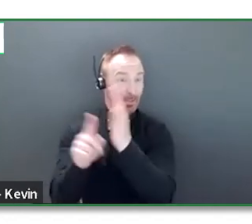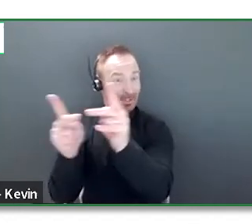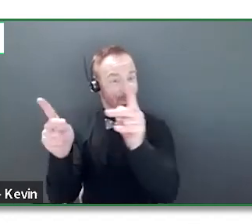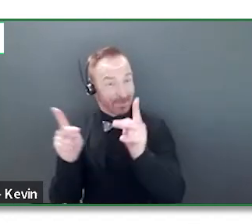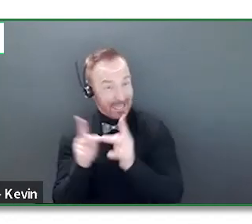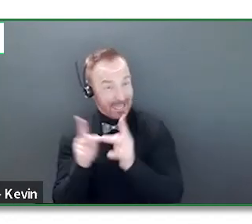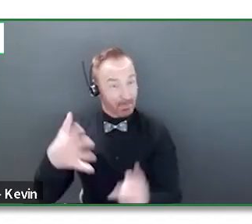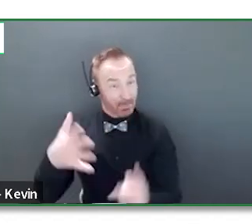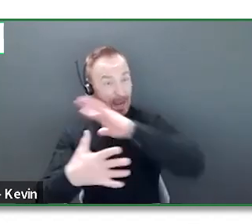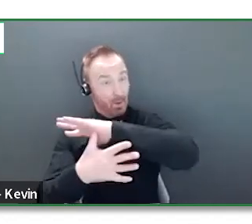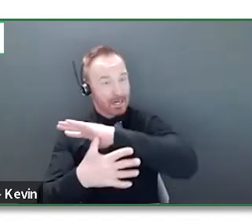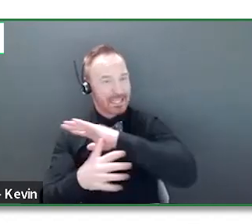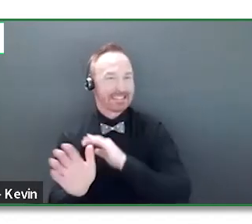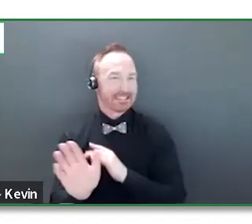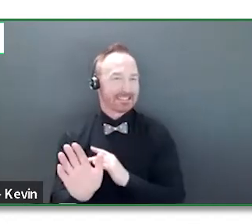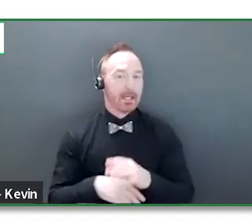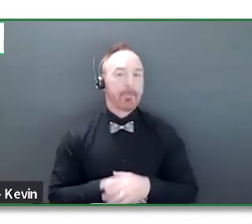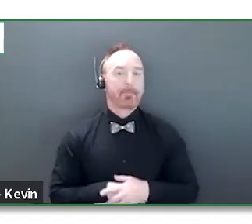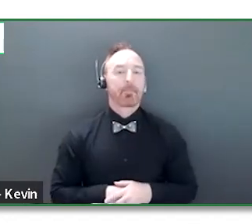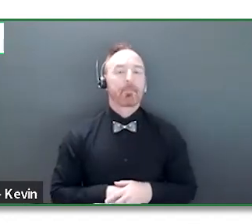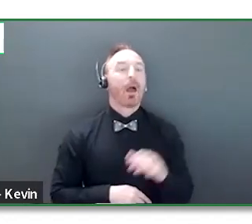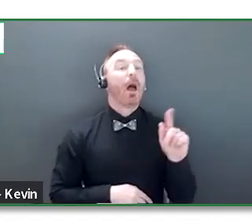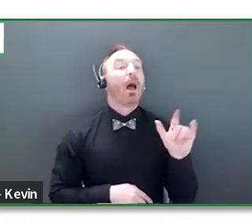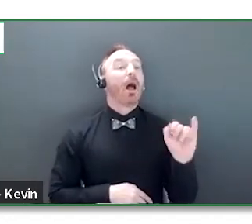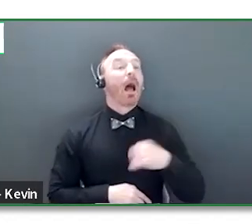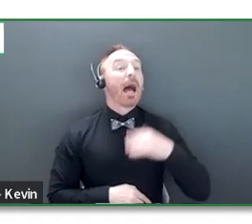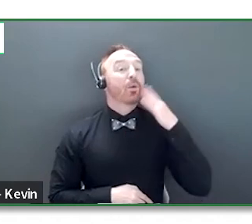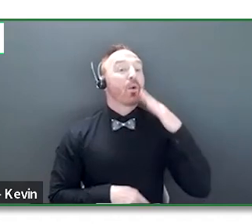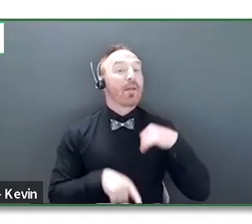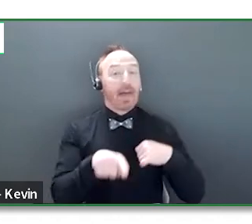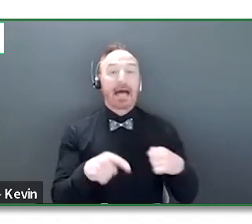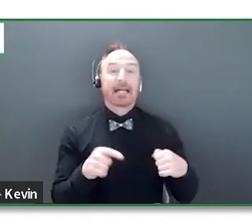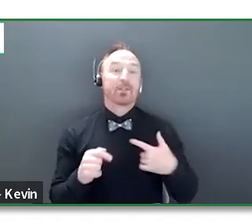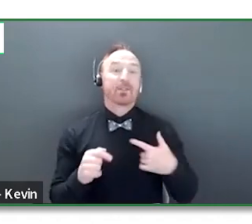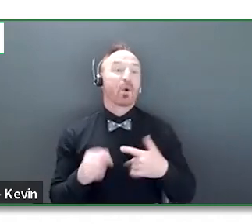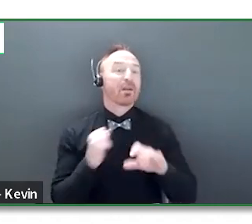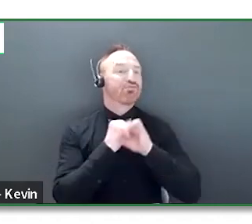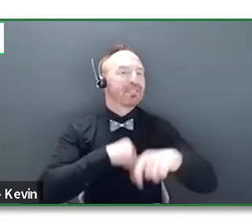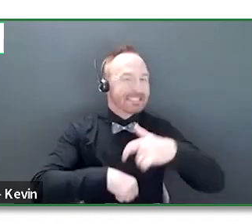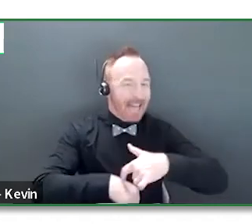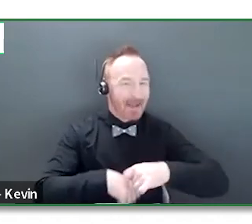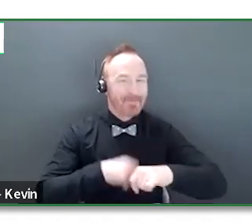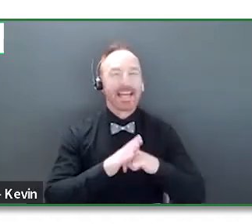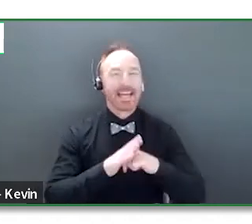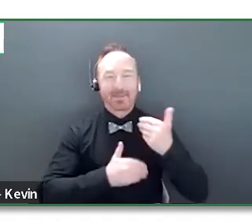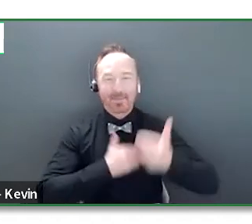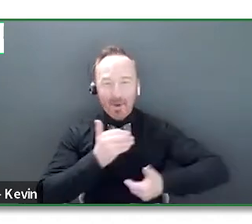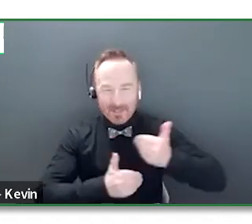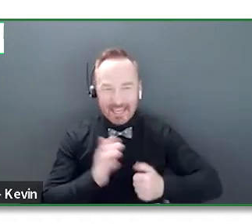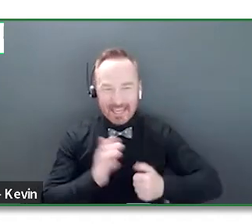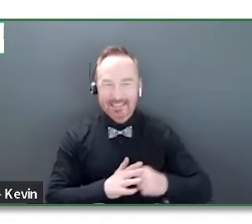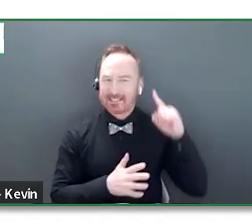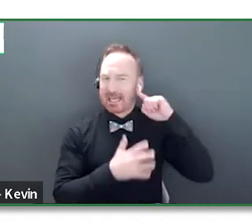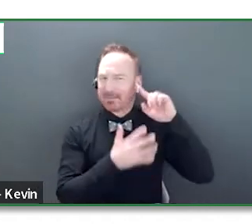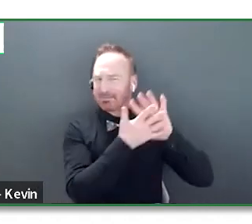I know that these things take time and it's a process getting to everything. um